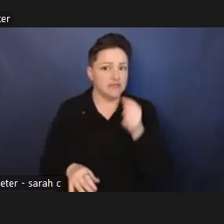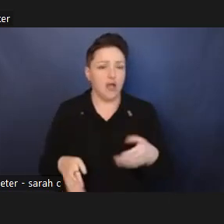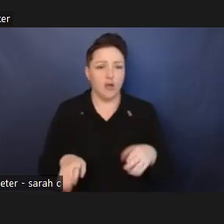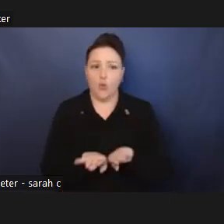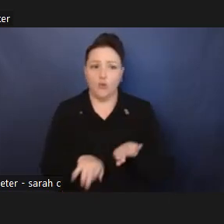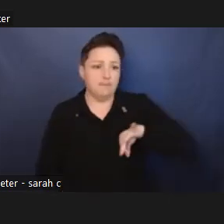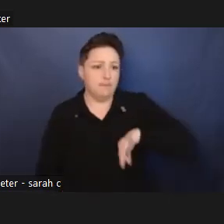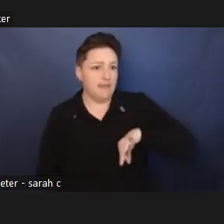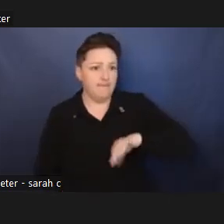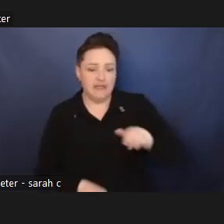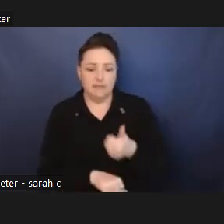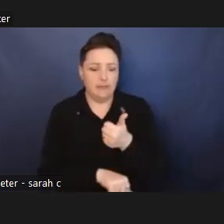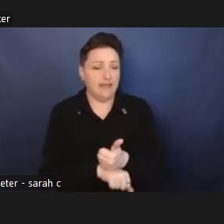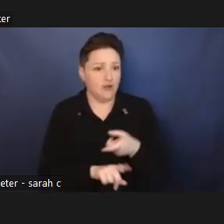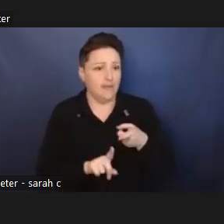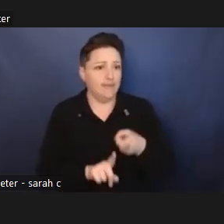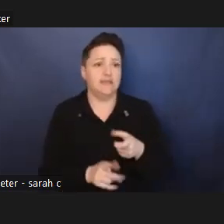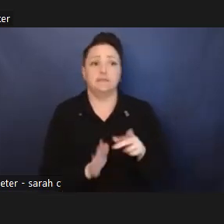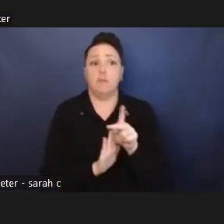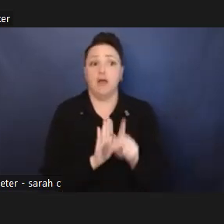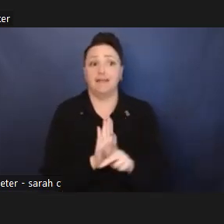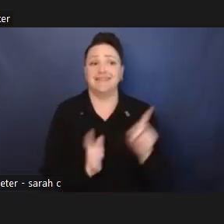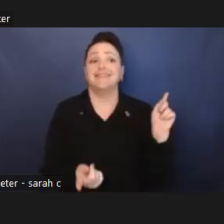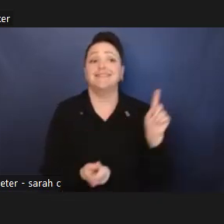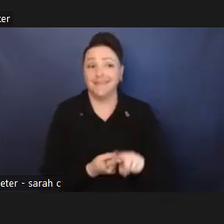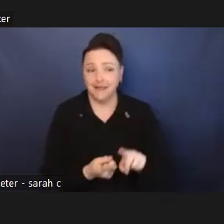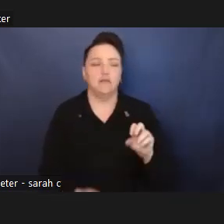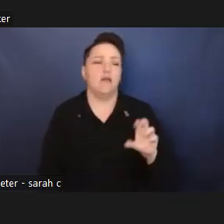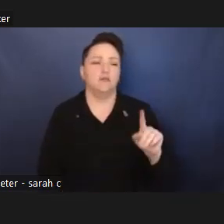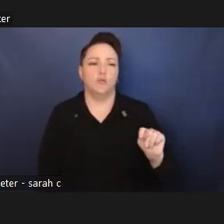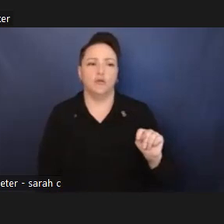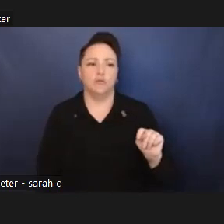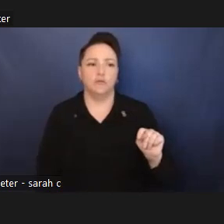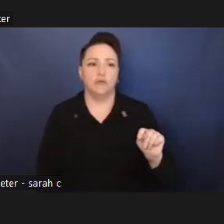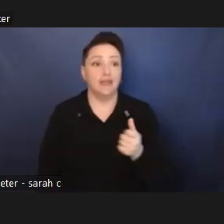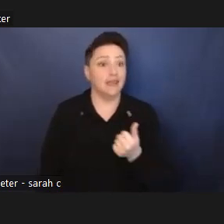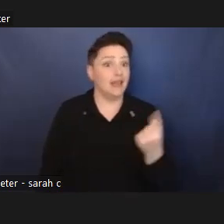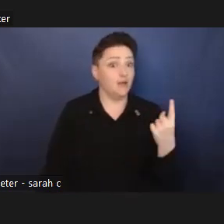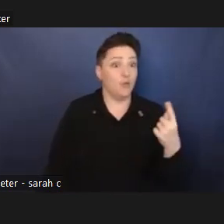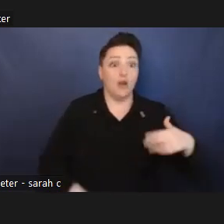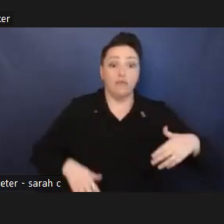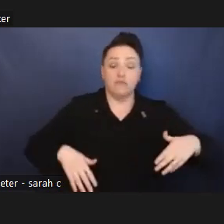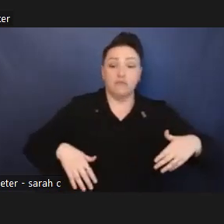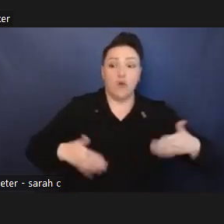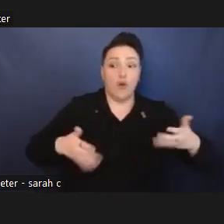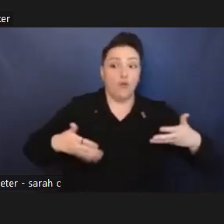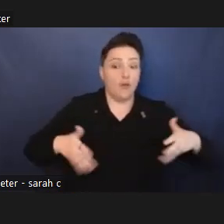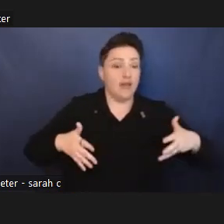on this new policy until October. On anyone look lost benefits it is not related to this change.